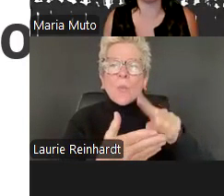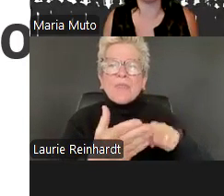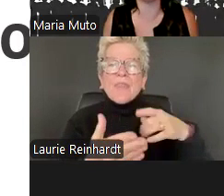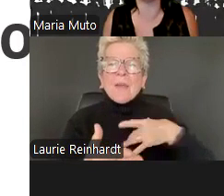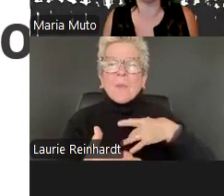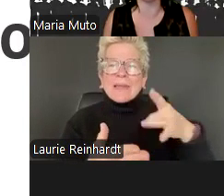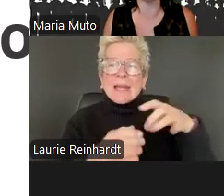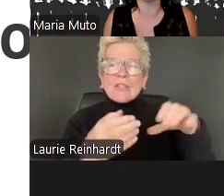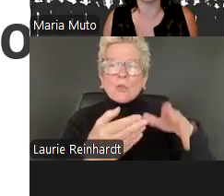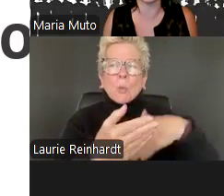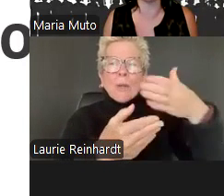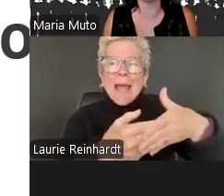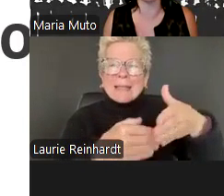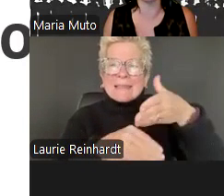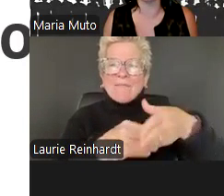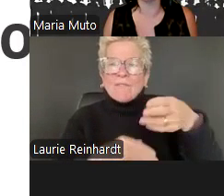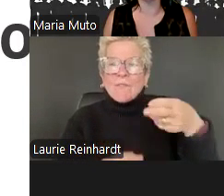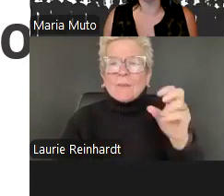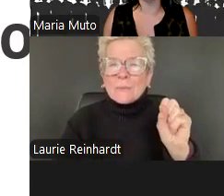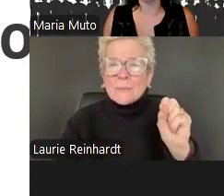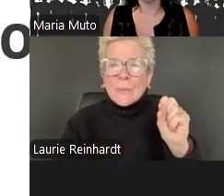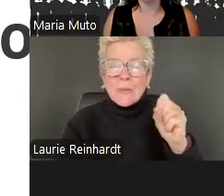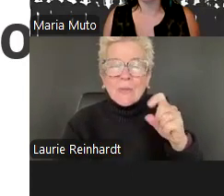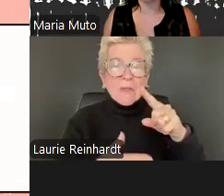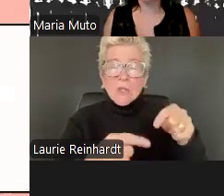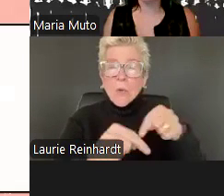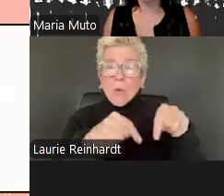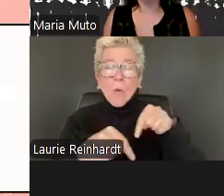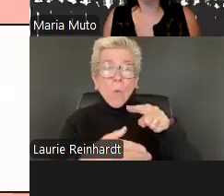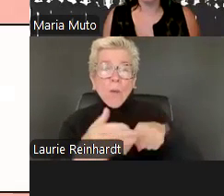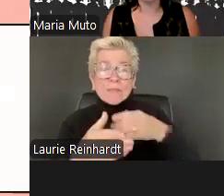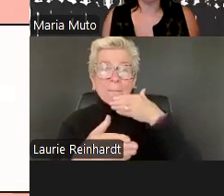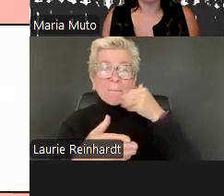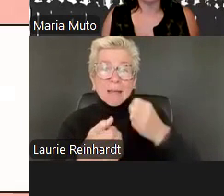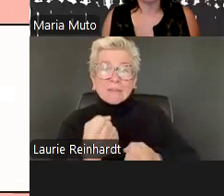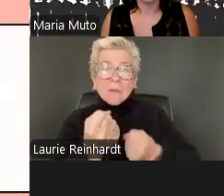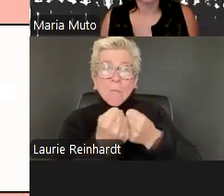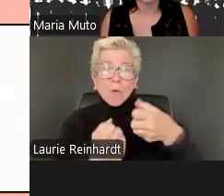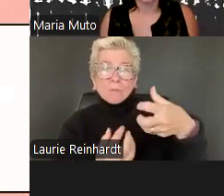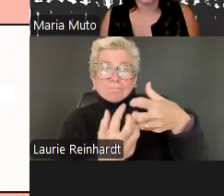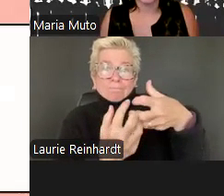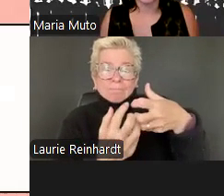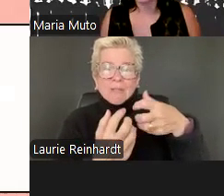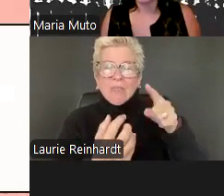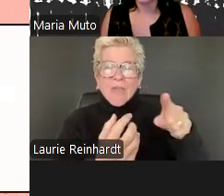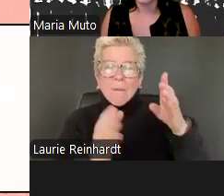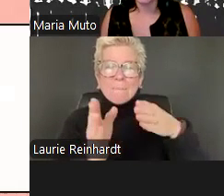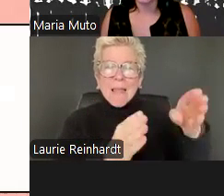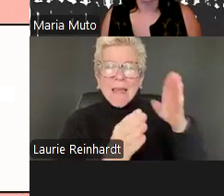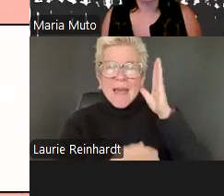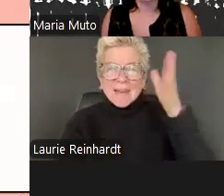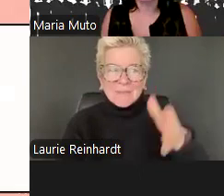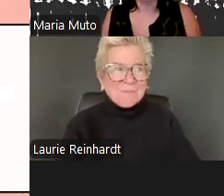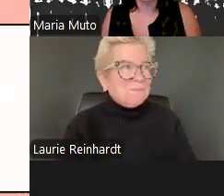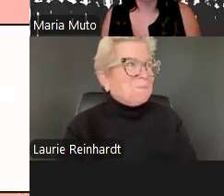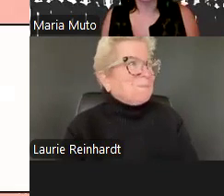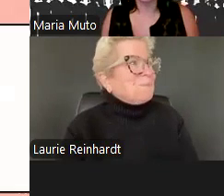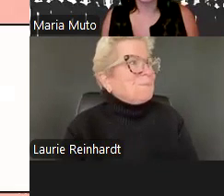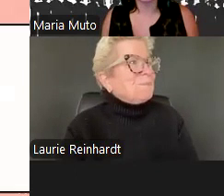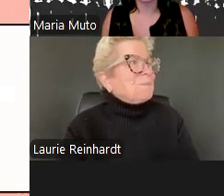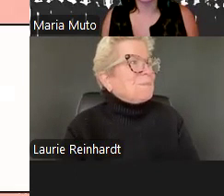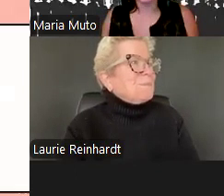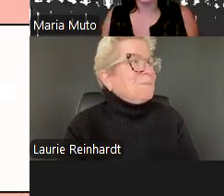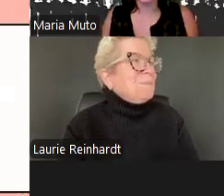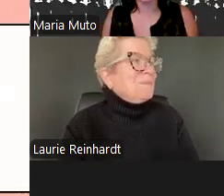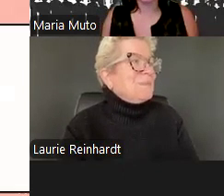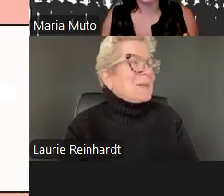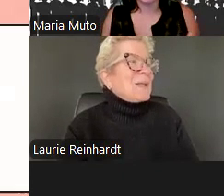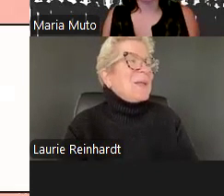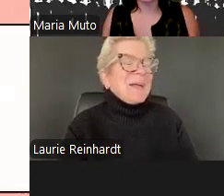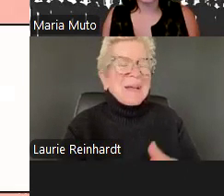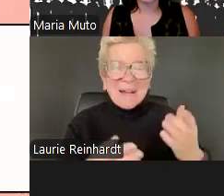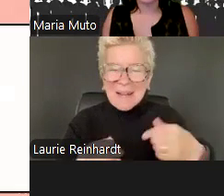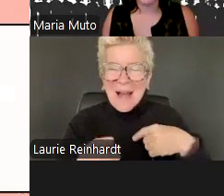best supports those plans. So I'm going to acknowledge that I just talked about